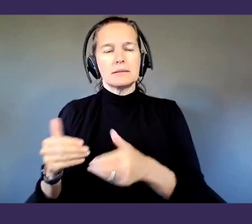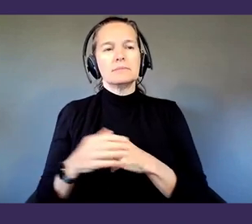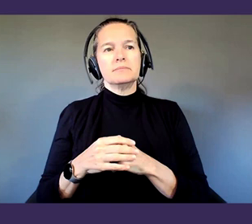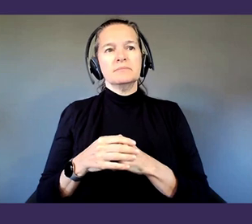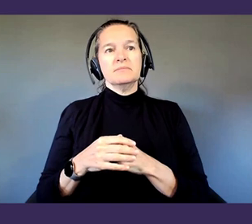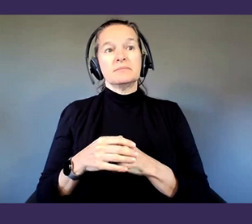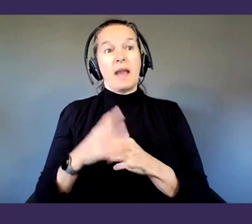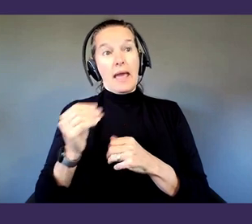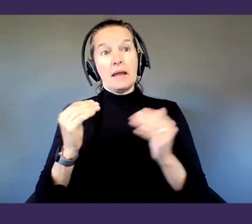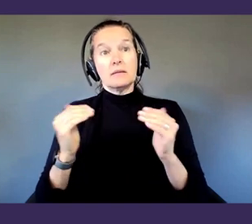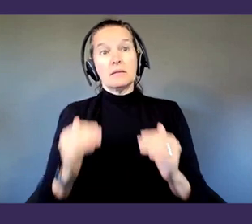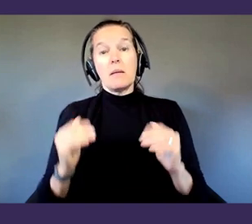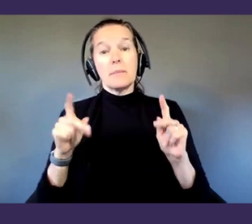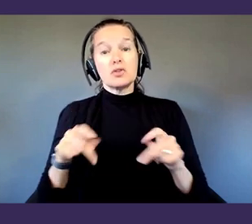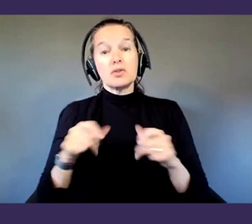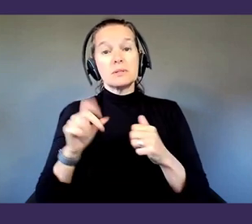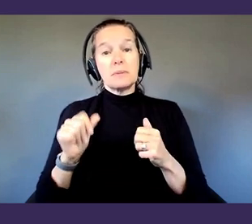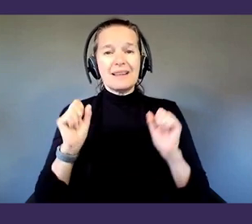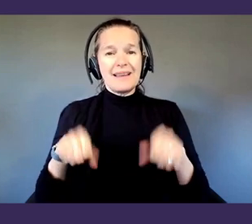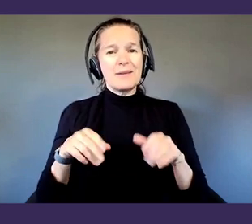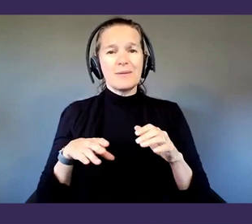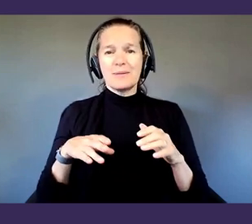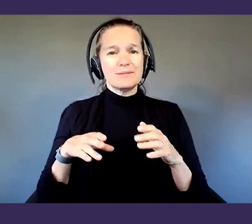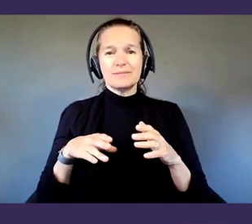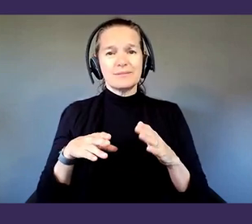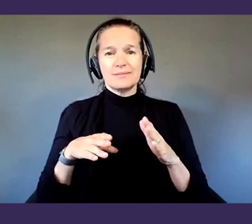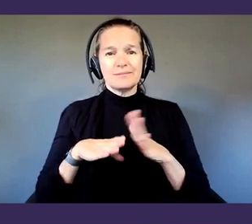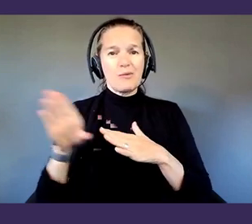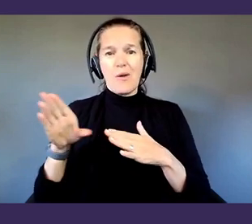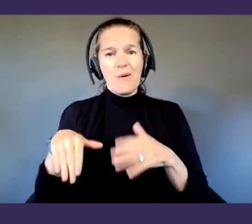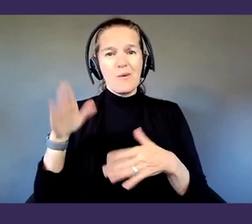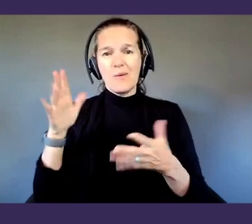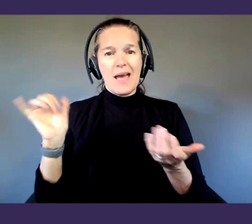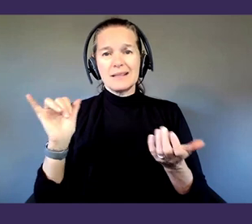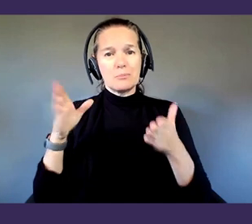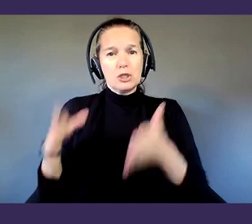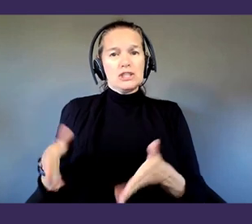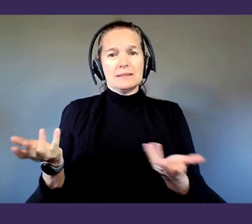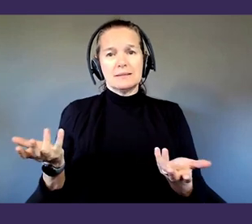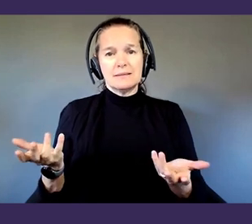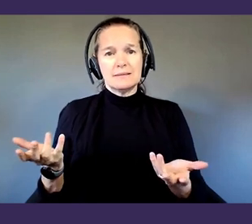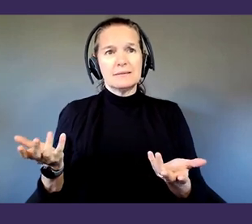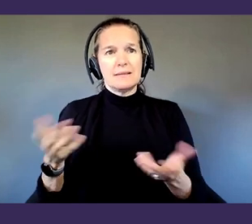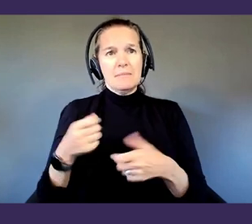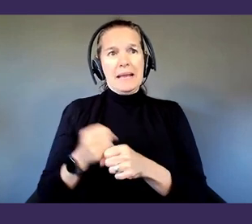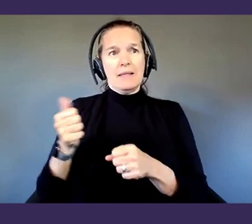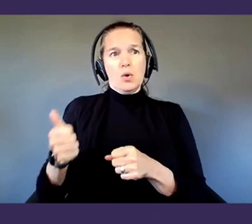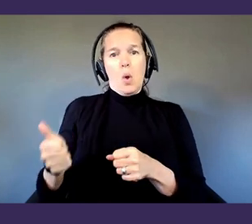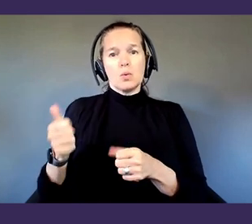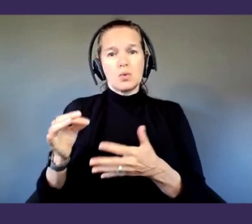to grow as people and make their own choices, right? Maybe with a little bit of support, but still they're making their own choices at the end of the day.